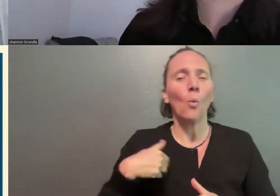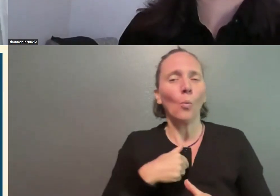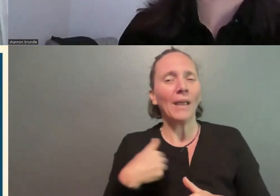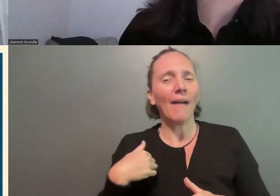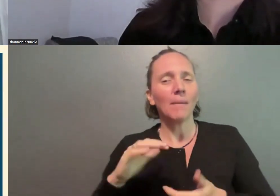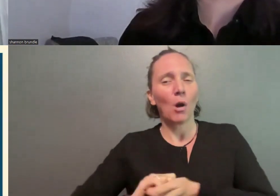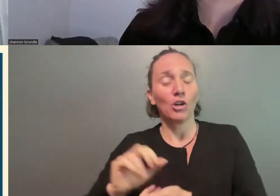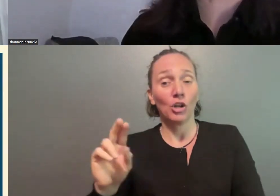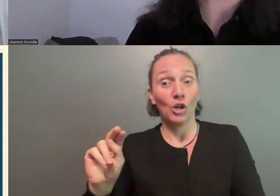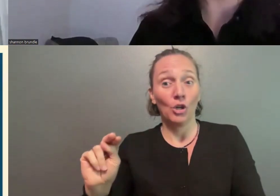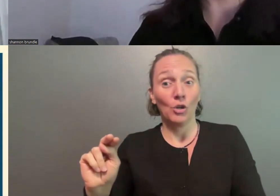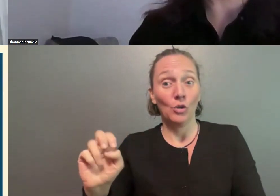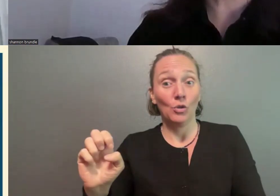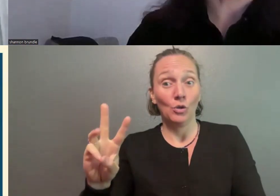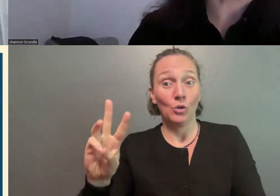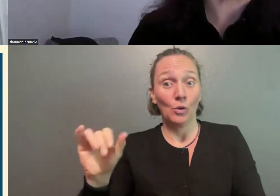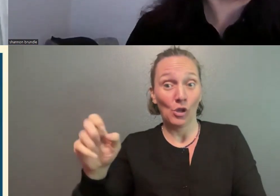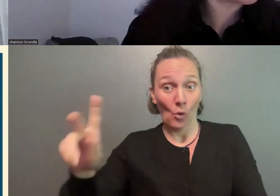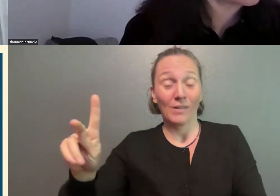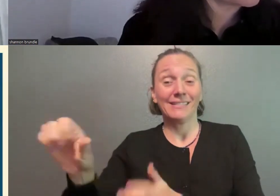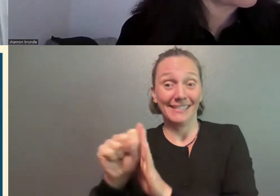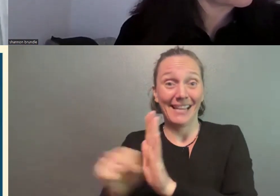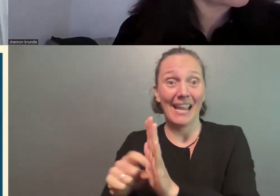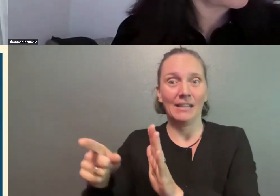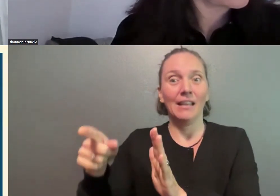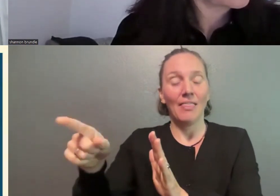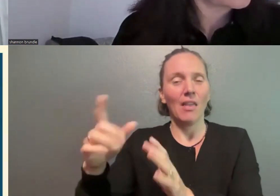to produce a true cost of living measure that actually captures